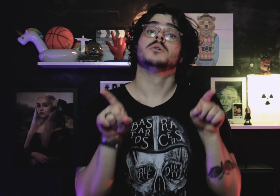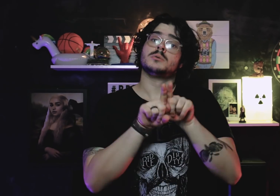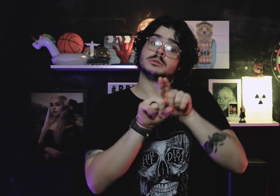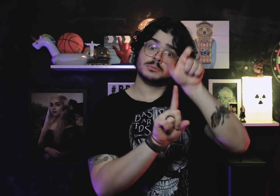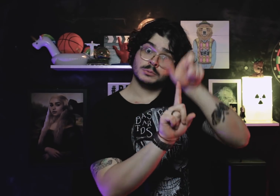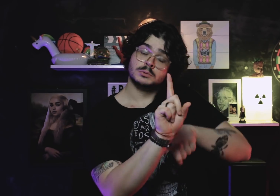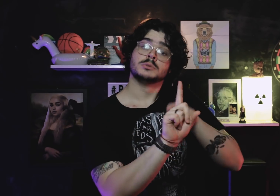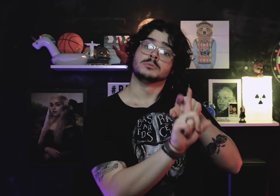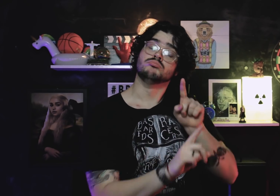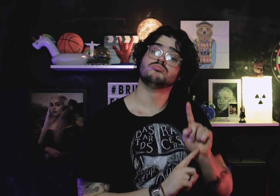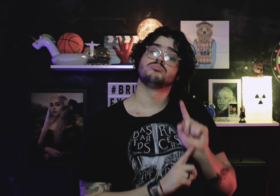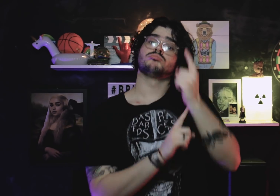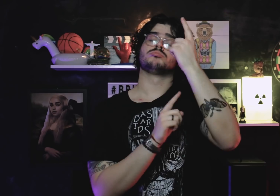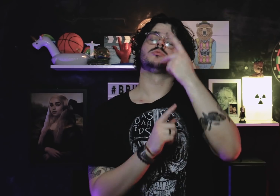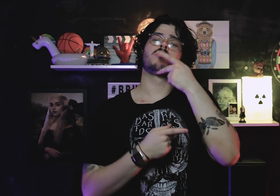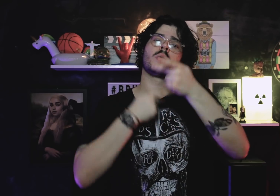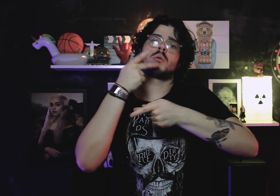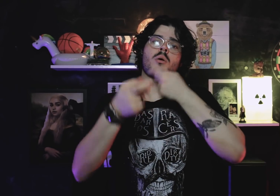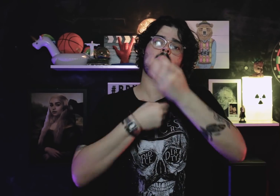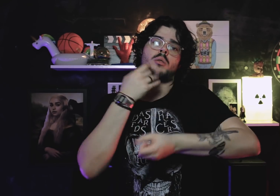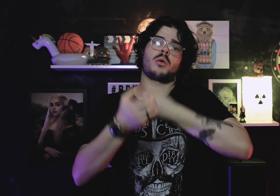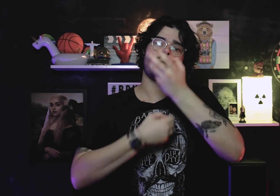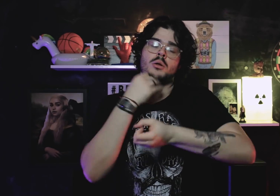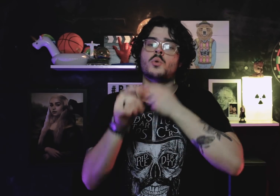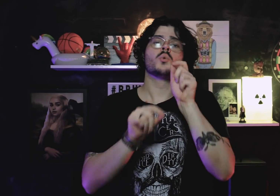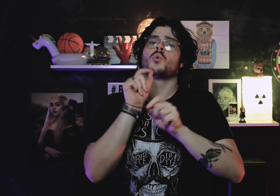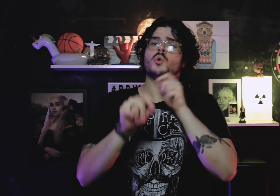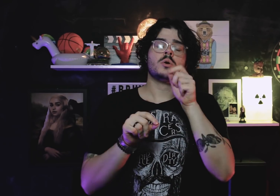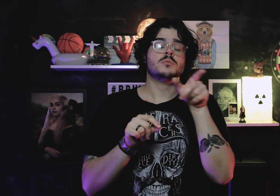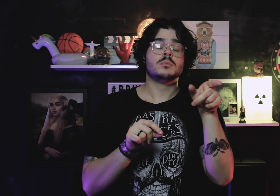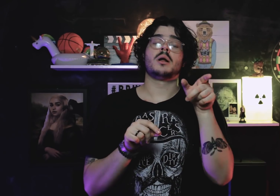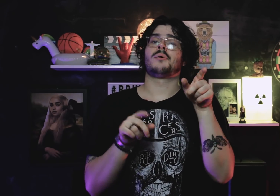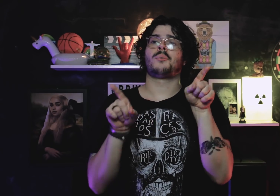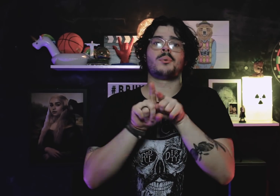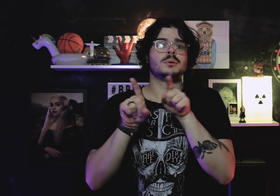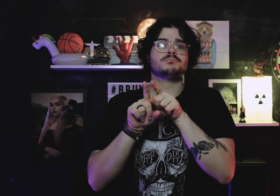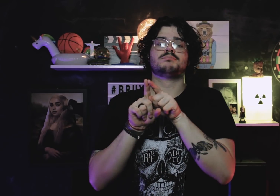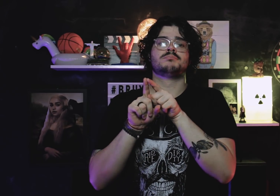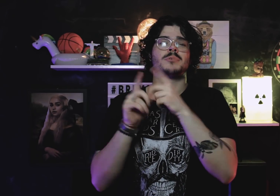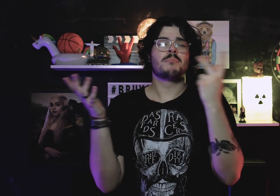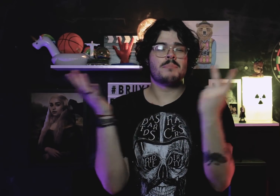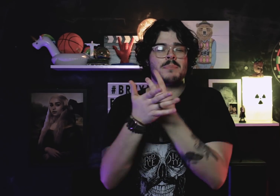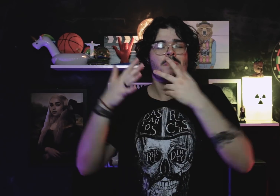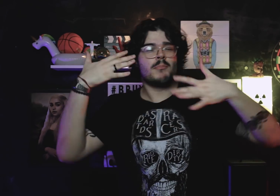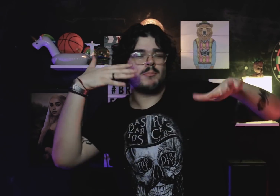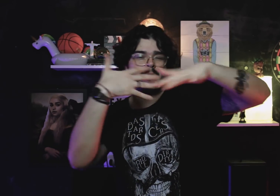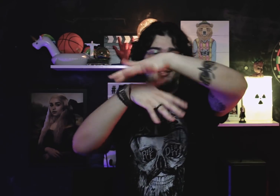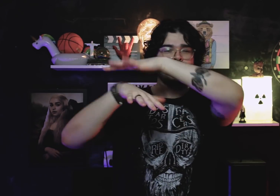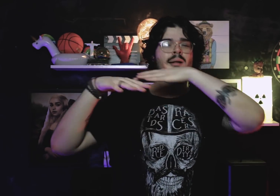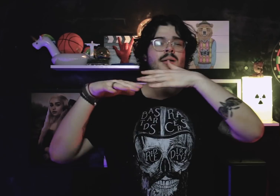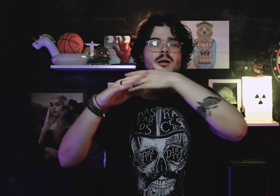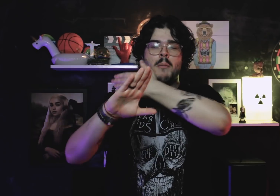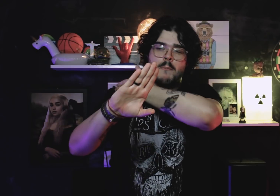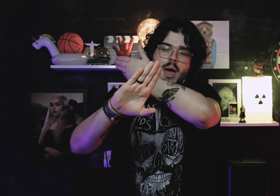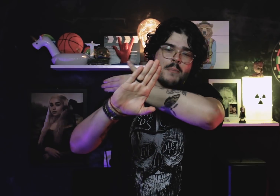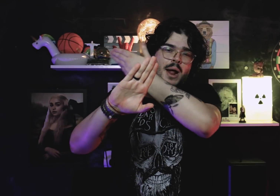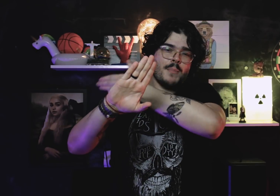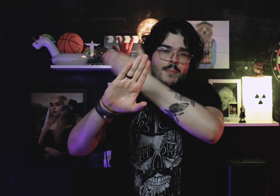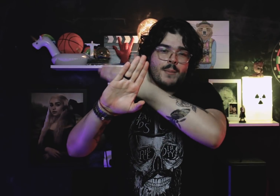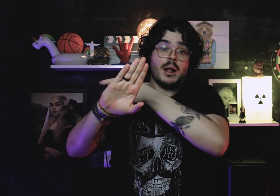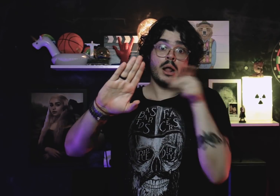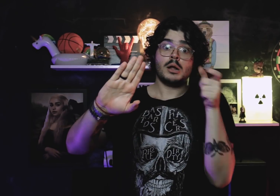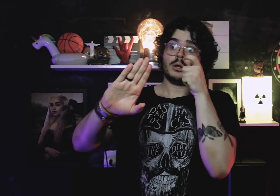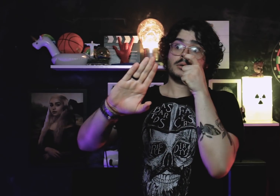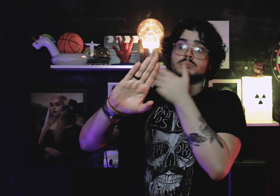He was the only one who witnessed, watched and listened to everything that went